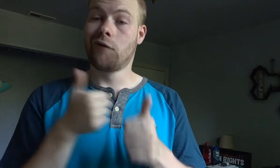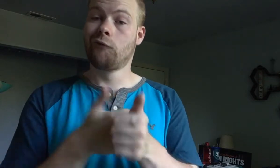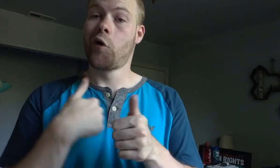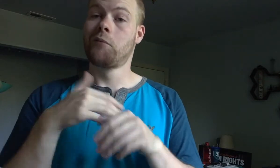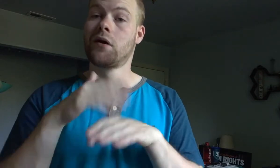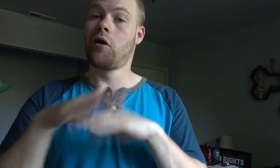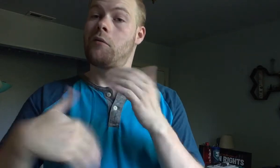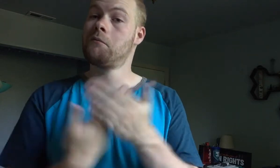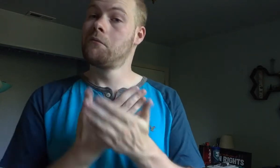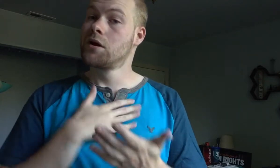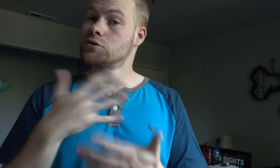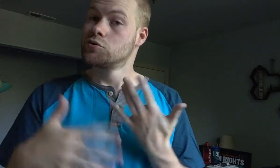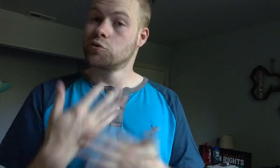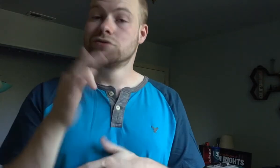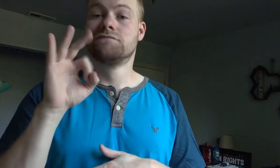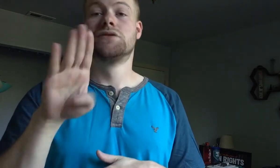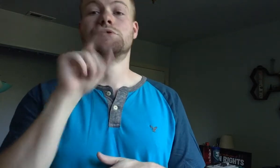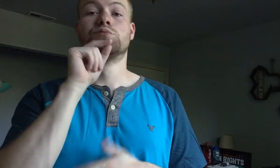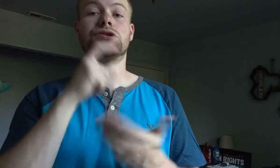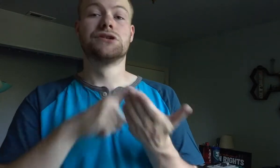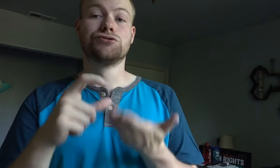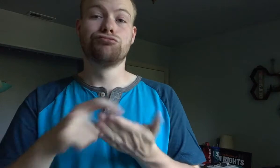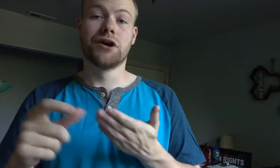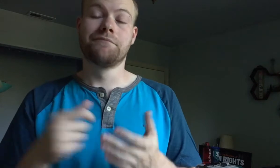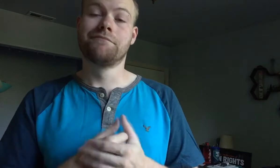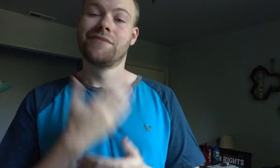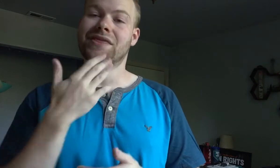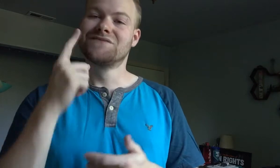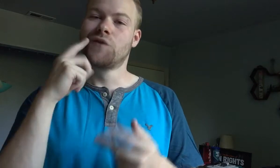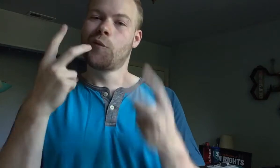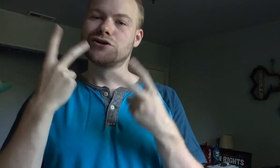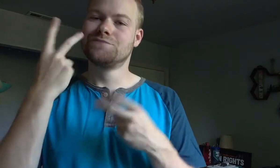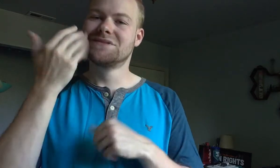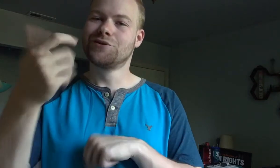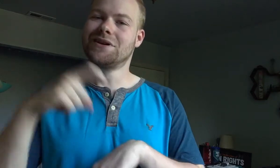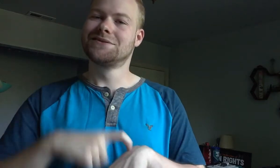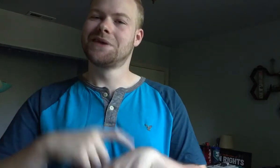Follow me on all my socials - Facebook, Twitter, Instagram. Thanks for watching, see you next time.